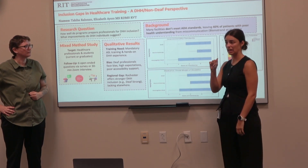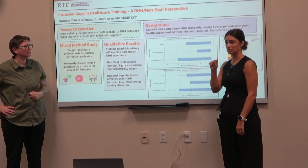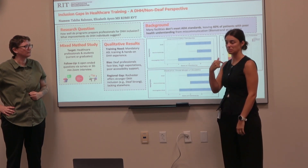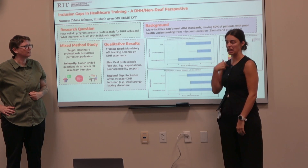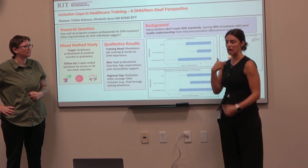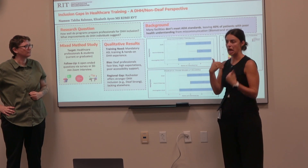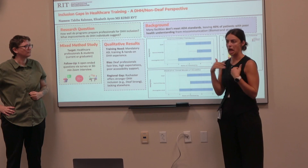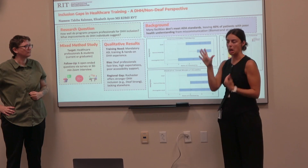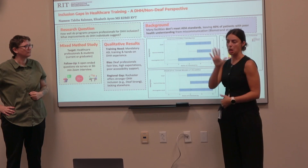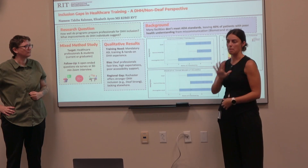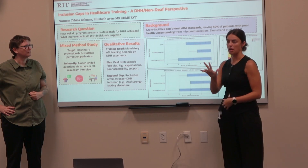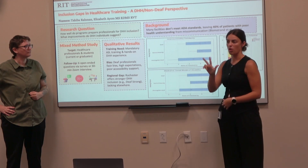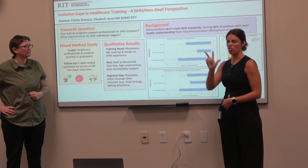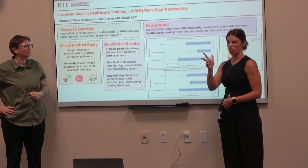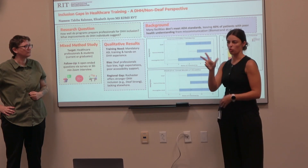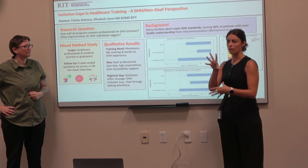participants who agreed to an interview.